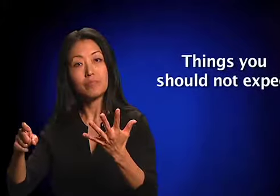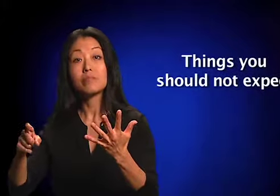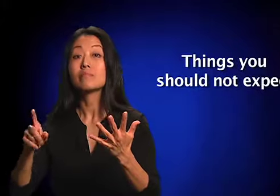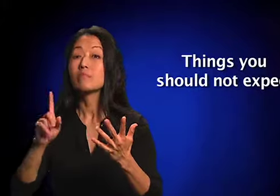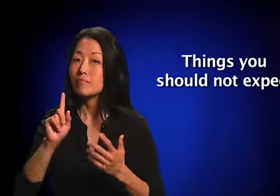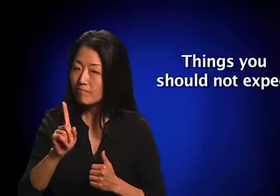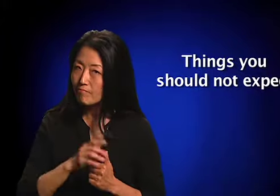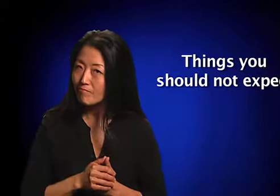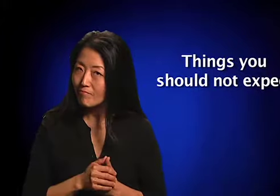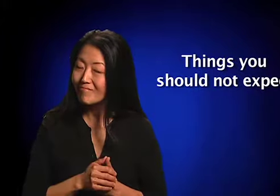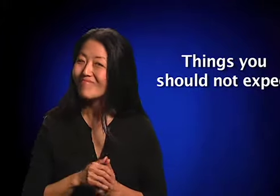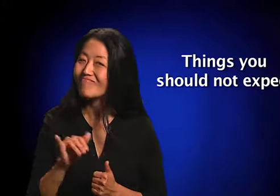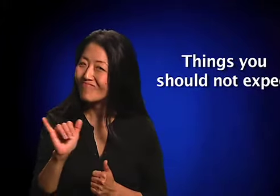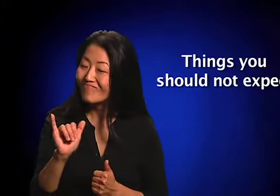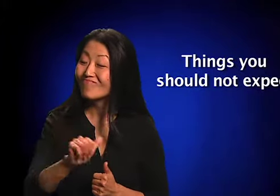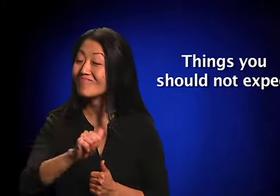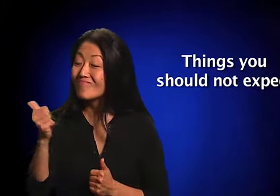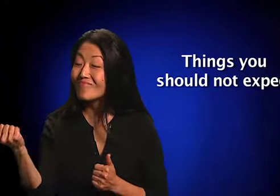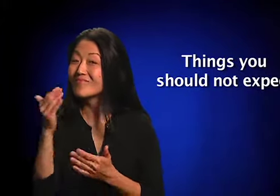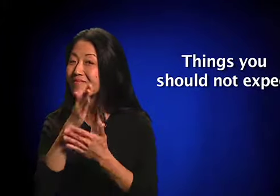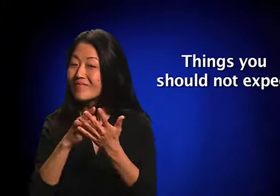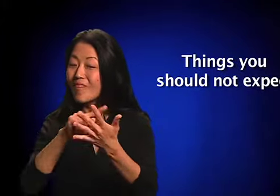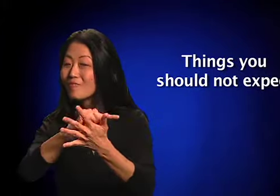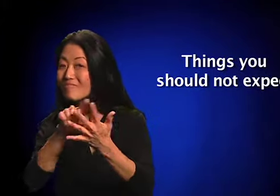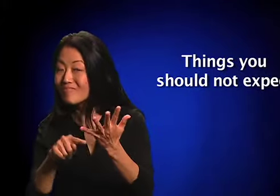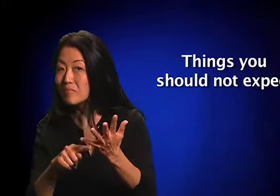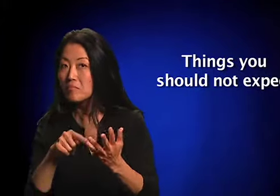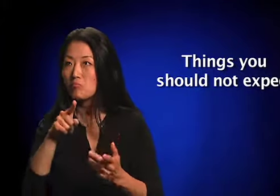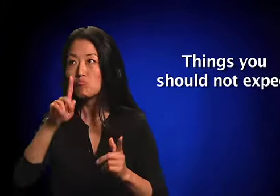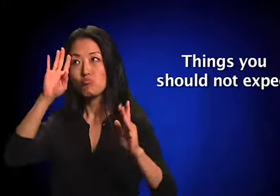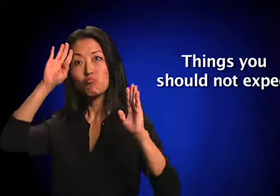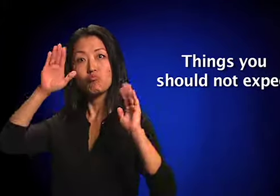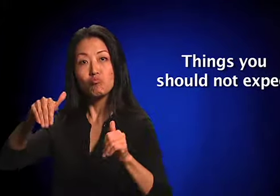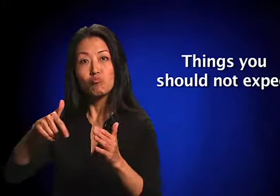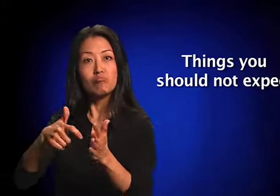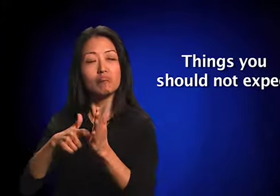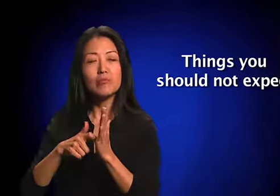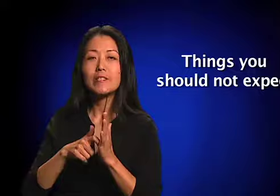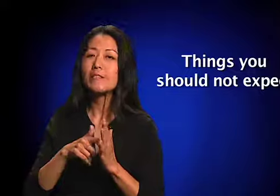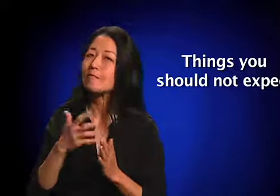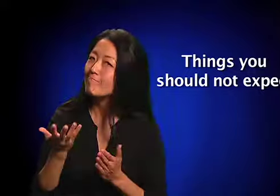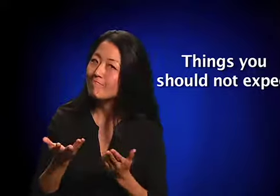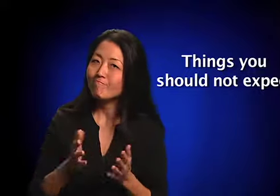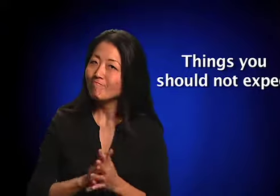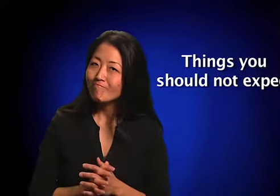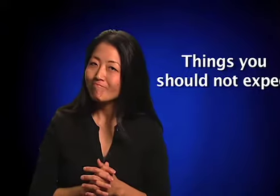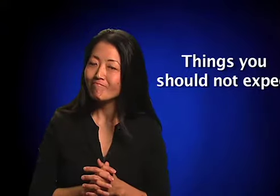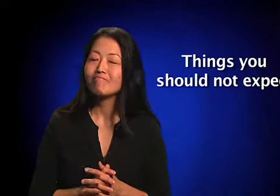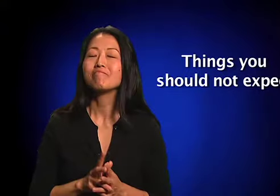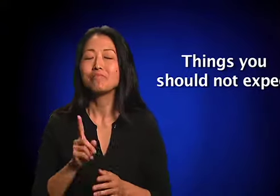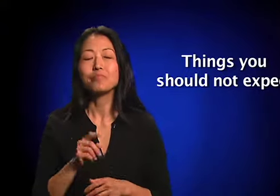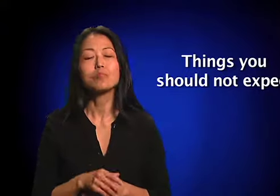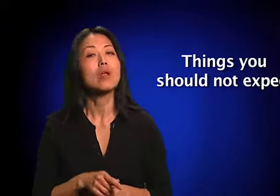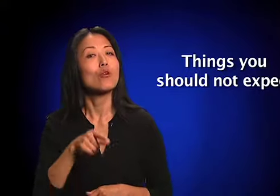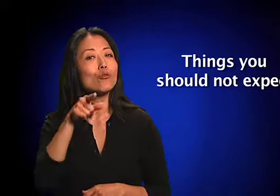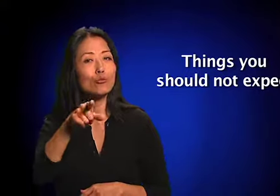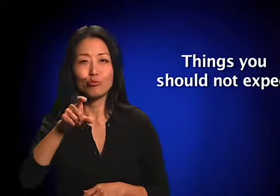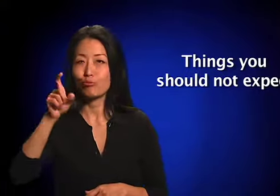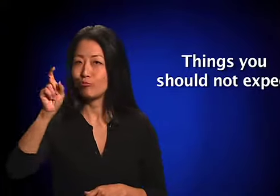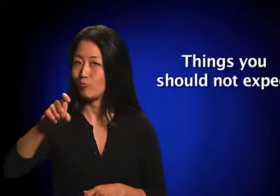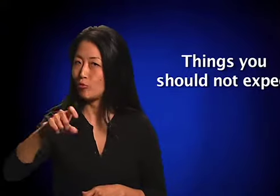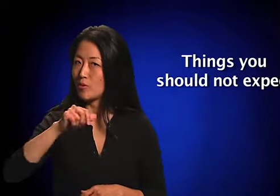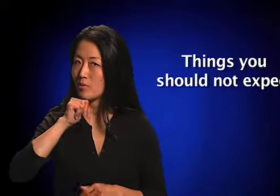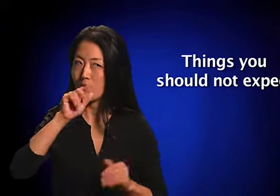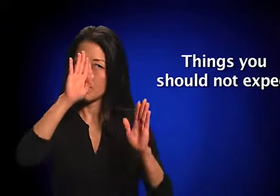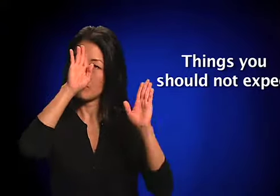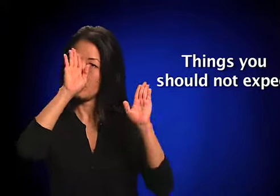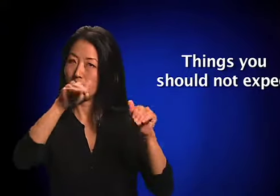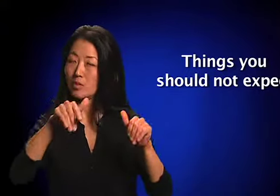There are also some things you should not expect.